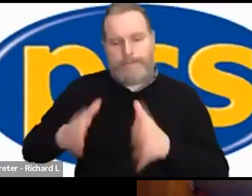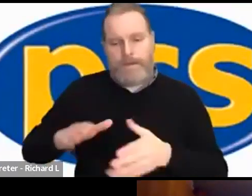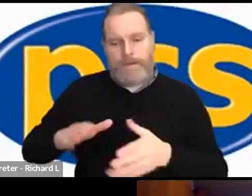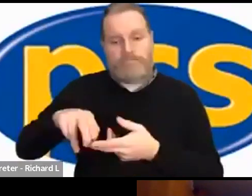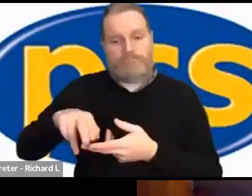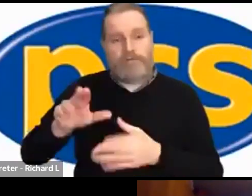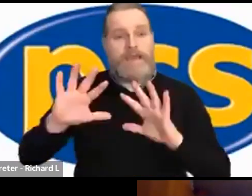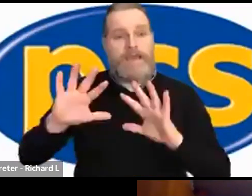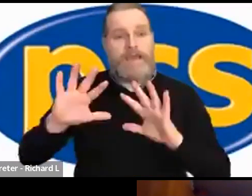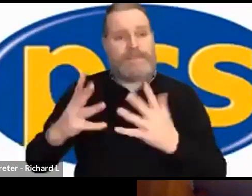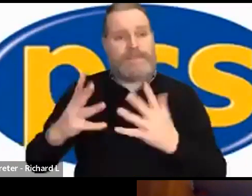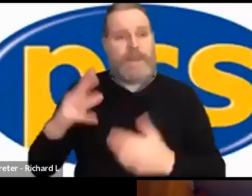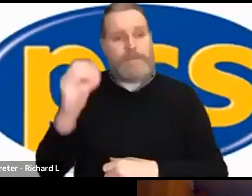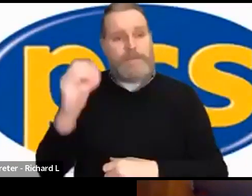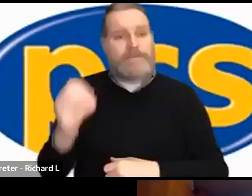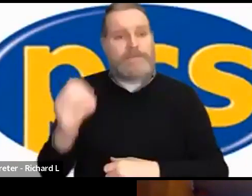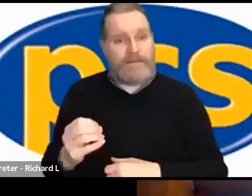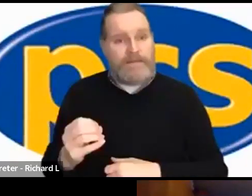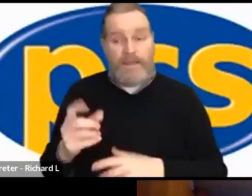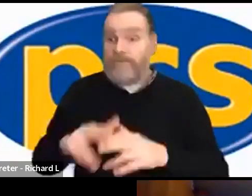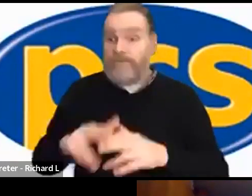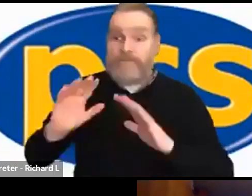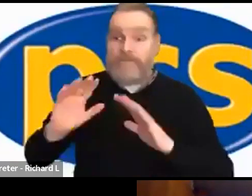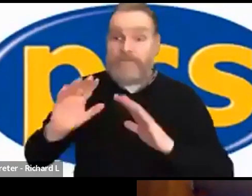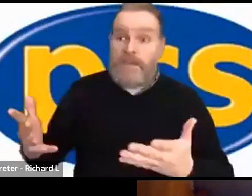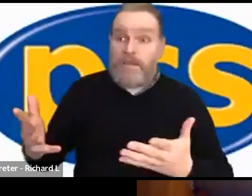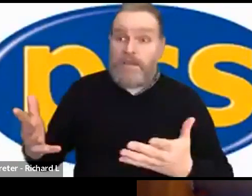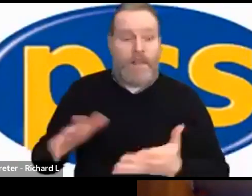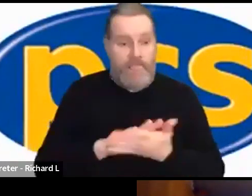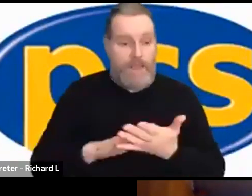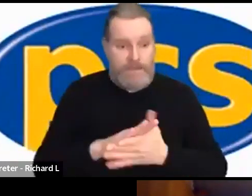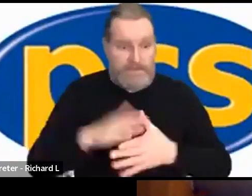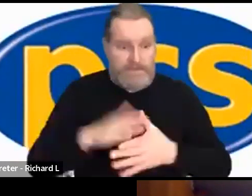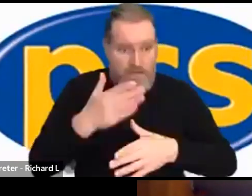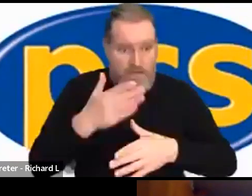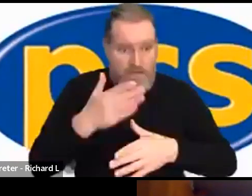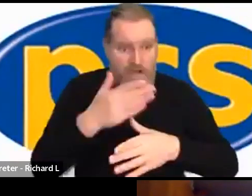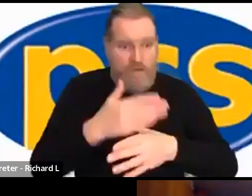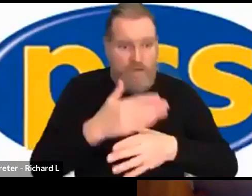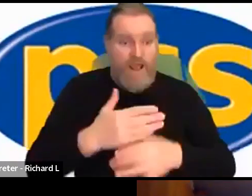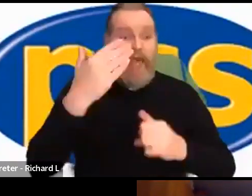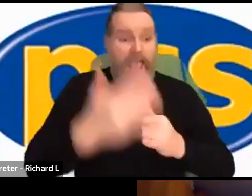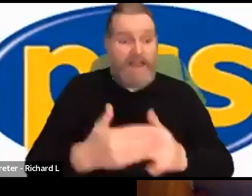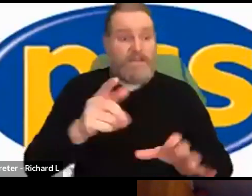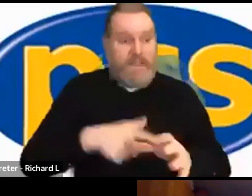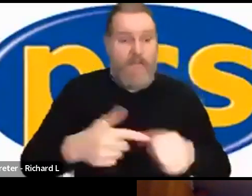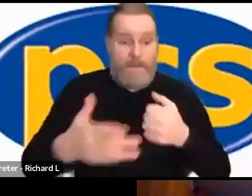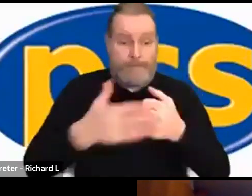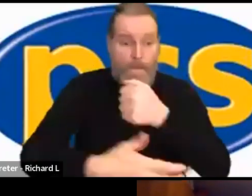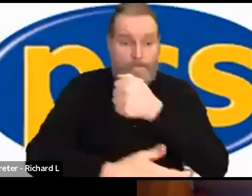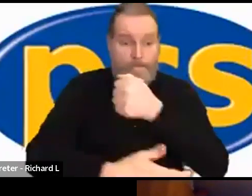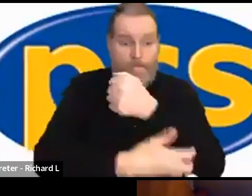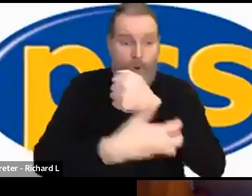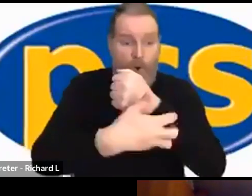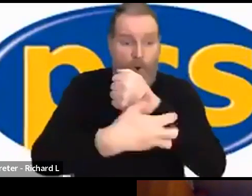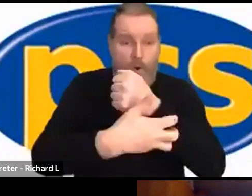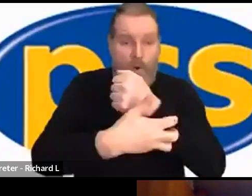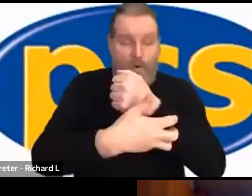get a 10% pay raise in get a 10% pay raise in reality, you would be poorer at the end of the year than you year than you were at the start year than you were at the start. Even though you've worked though you've worked harder than ever before.